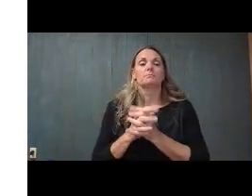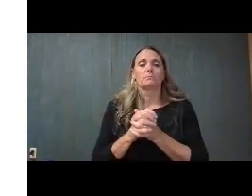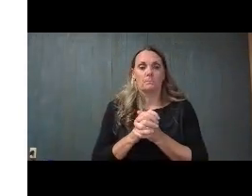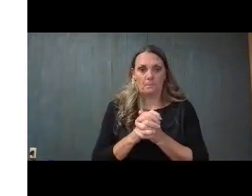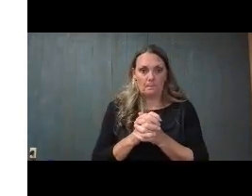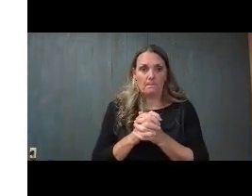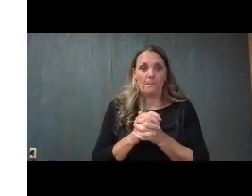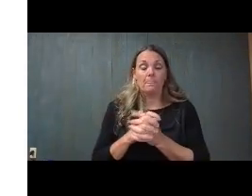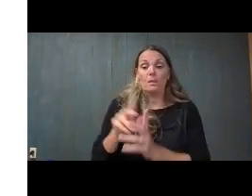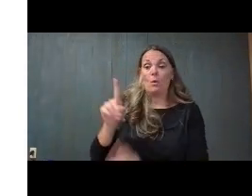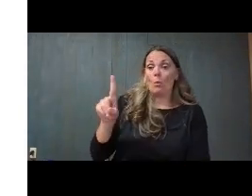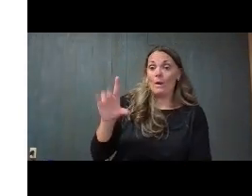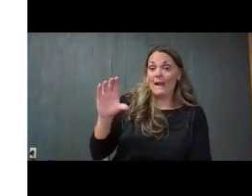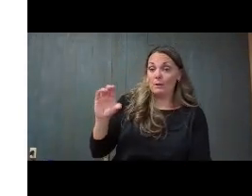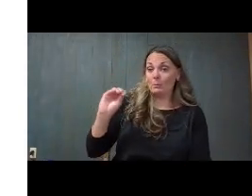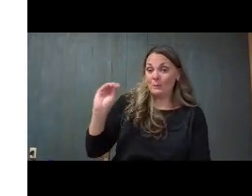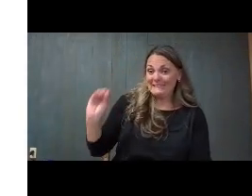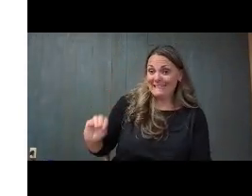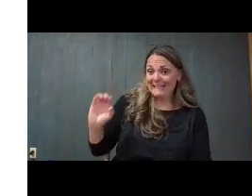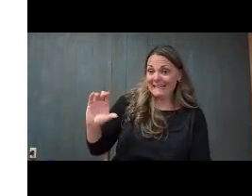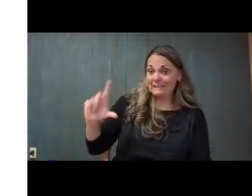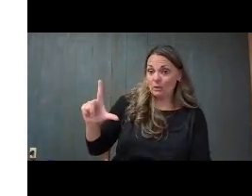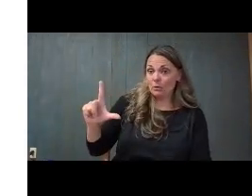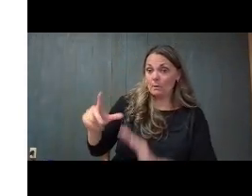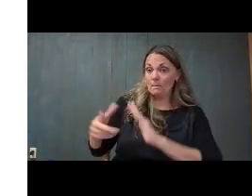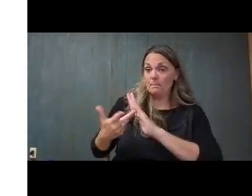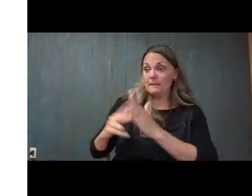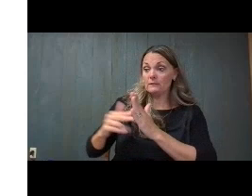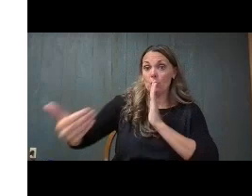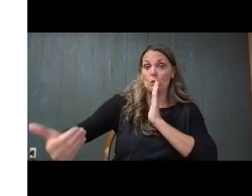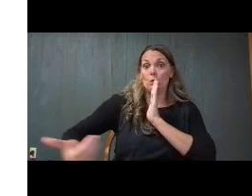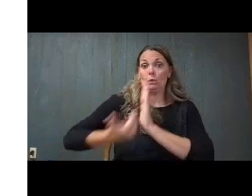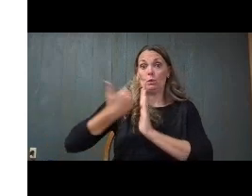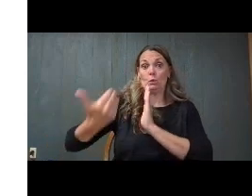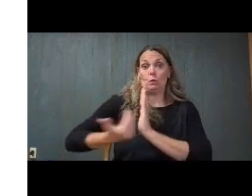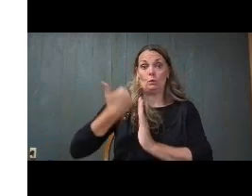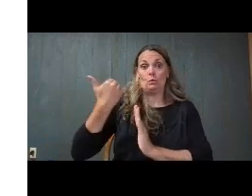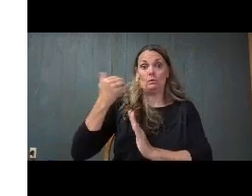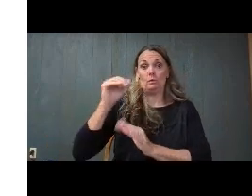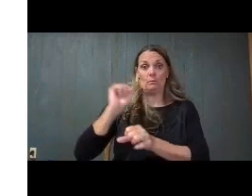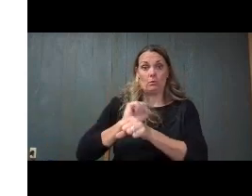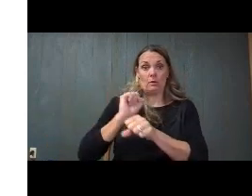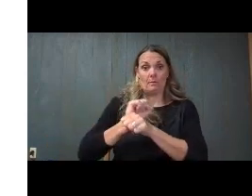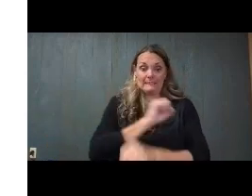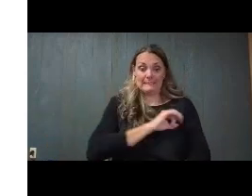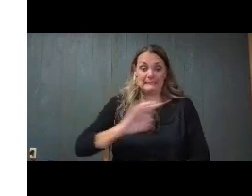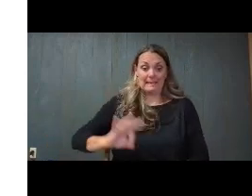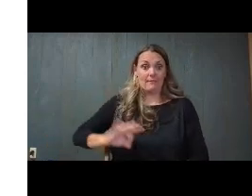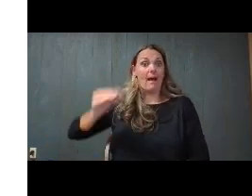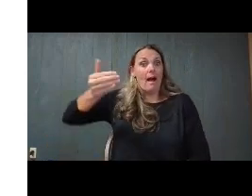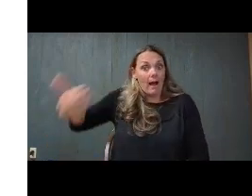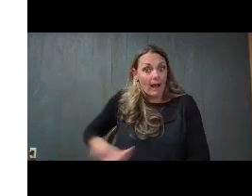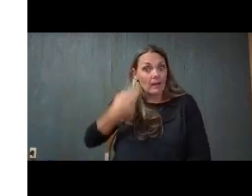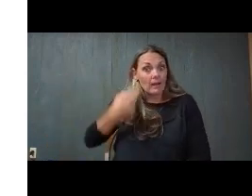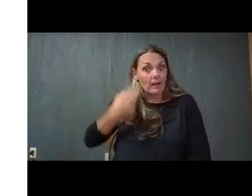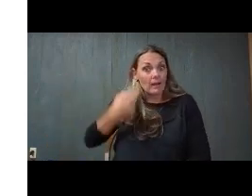A 100% VR caseload for new employment services staff hired for the purpose of the establishment project